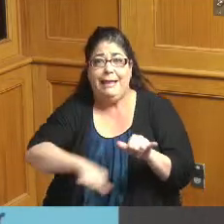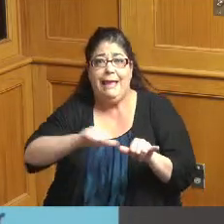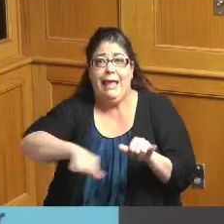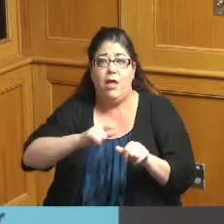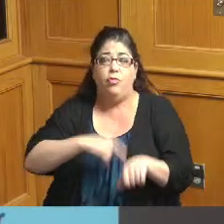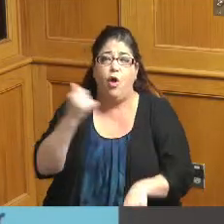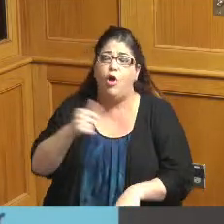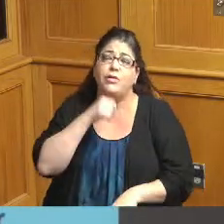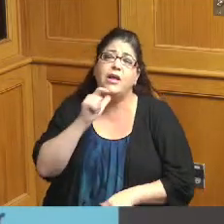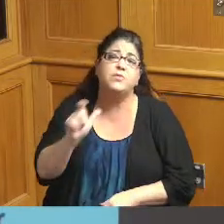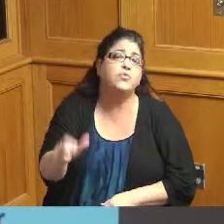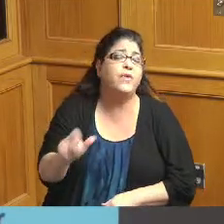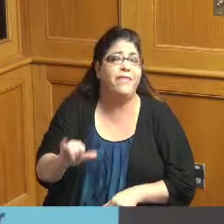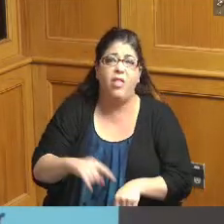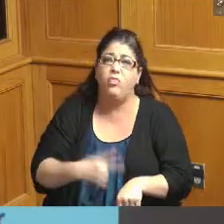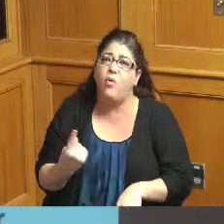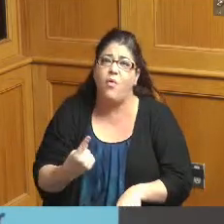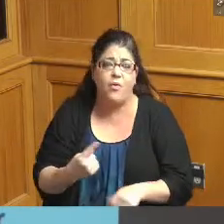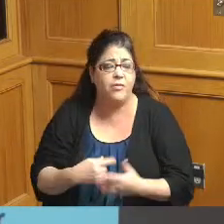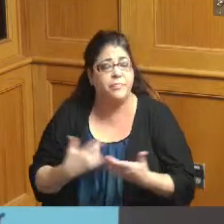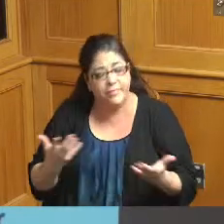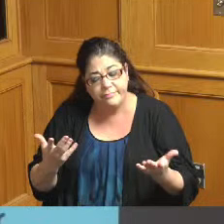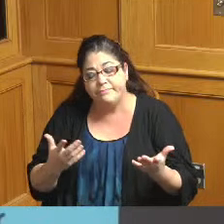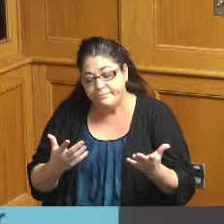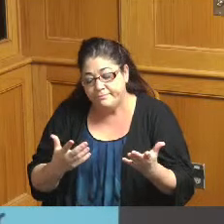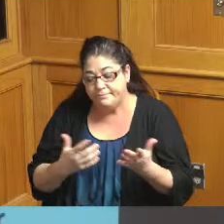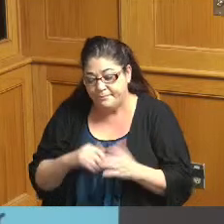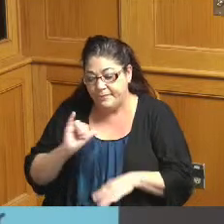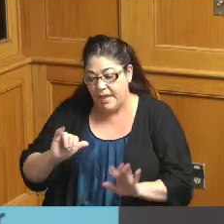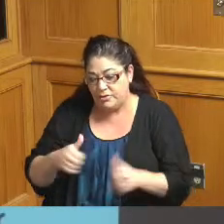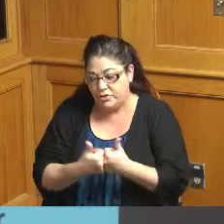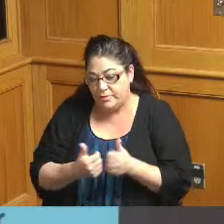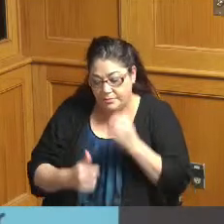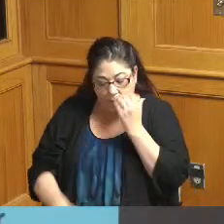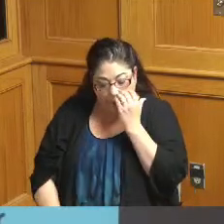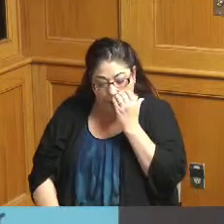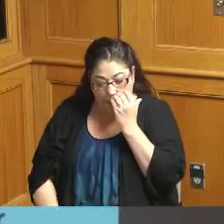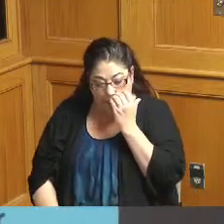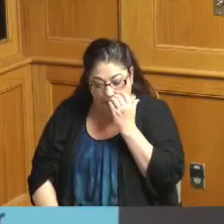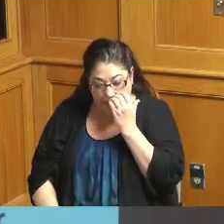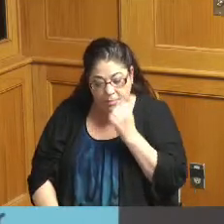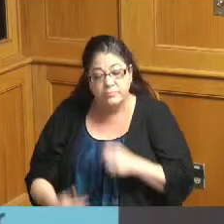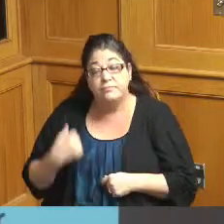they should so that's obviously a challenge and then we've relied very heavily Through The Years